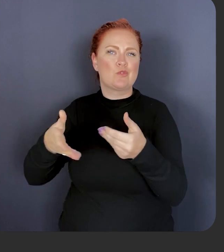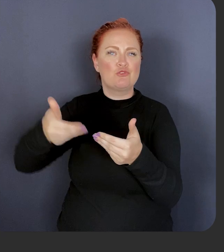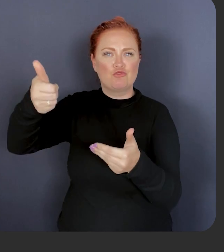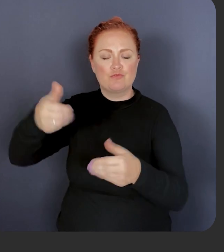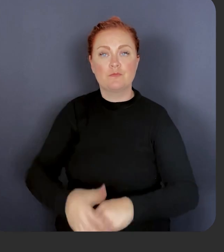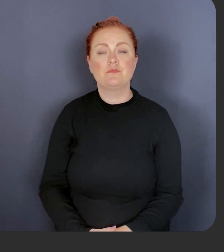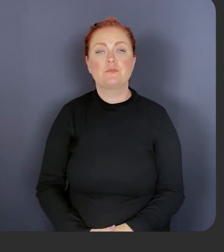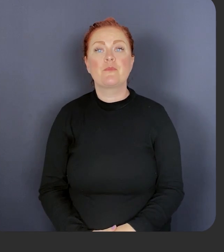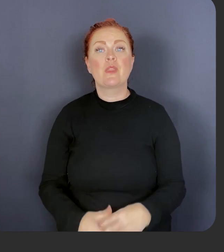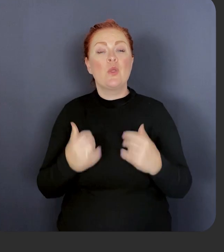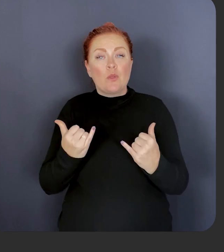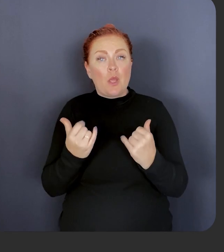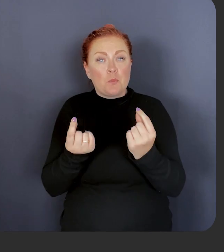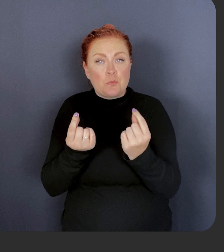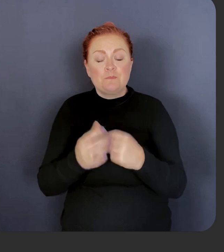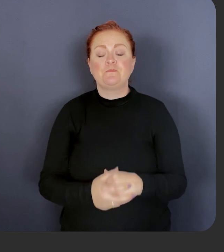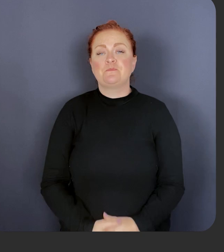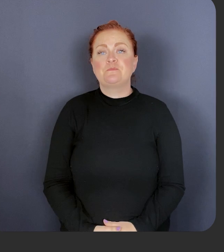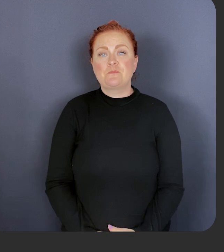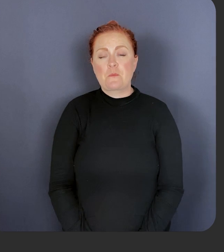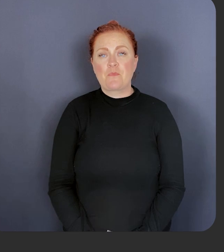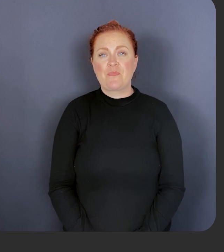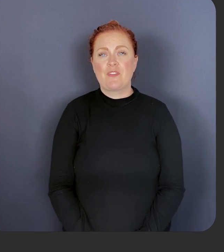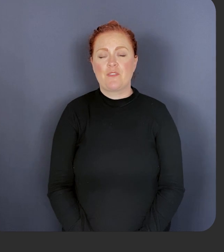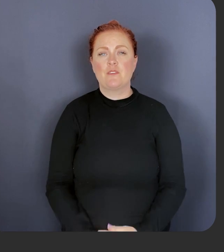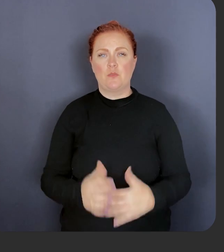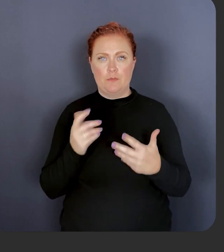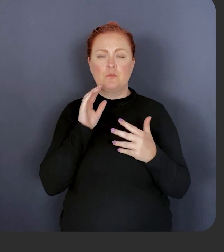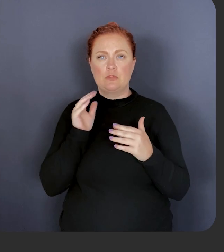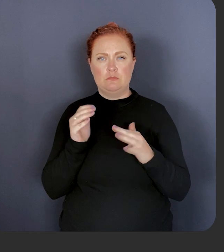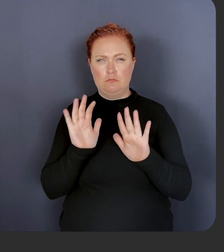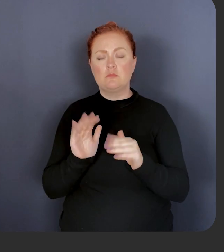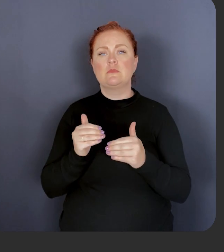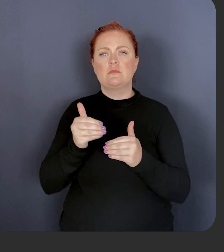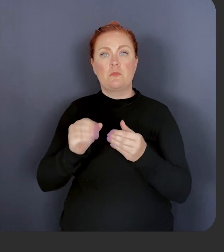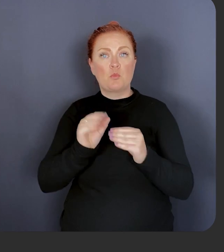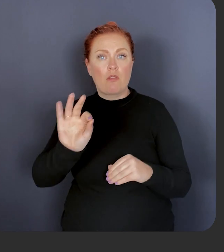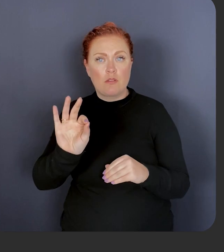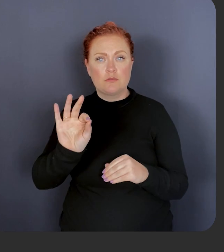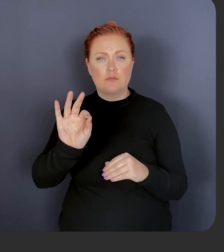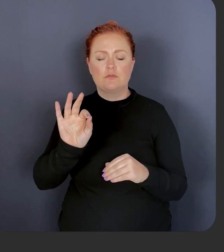So to do this, we're going to go to To Do step nine, and it's going to be really easy.